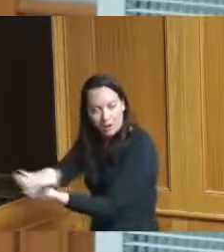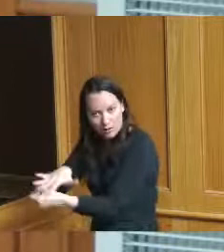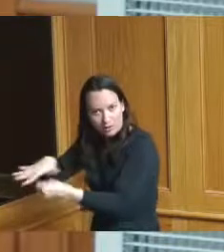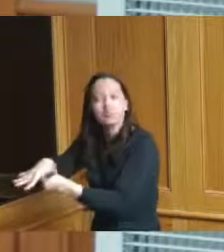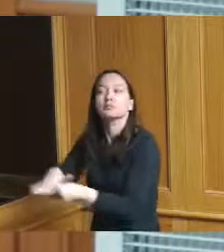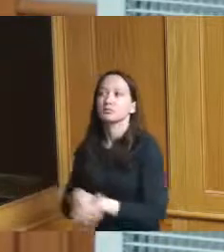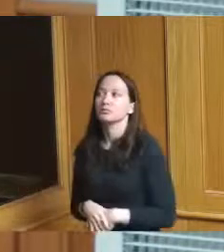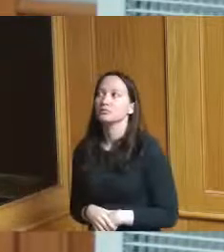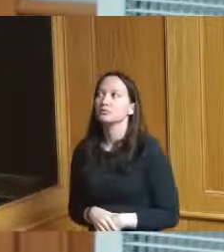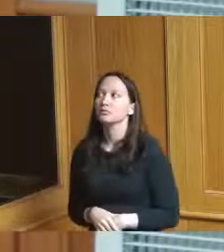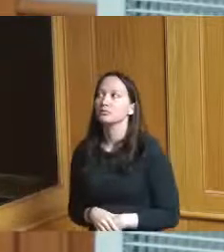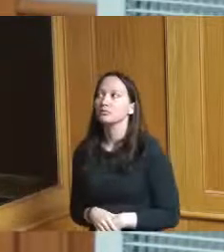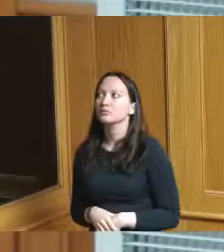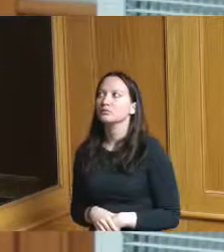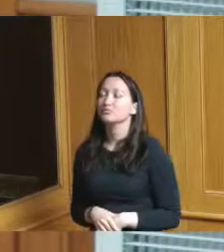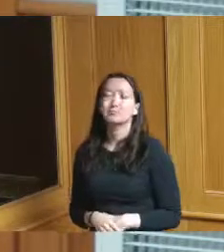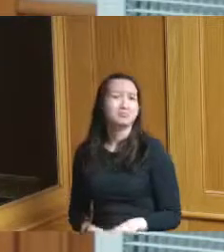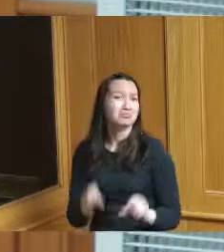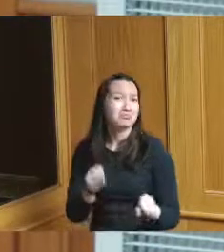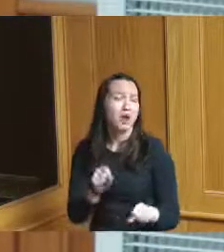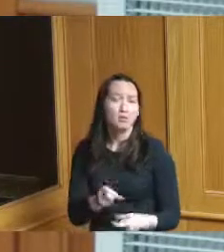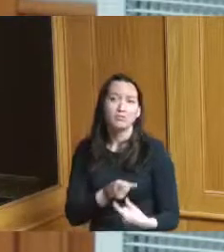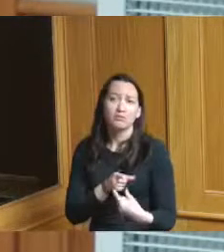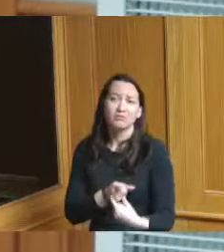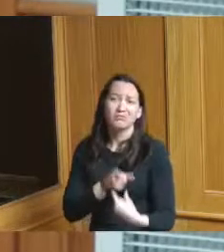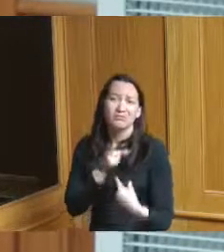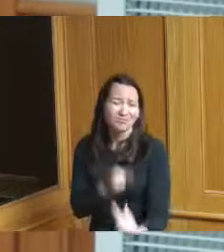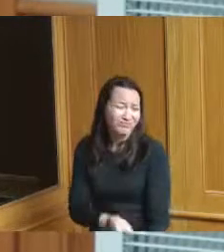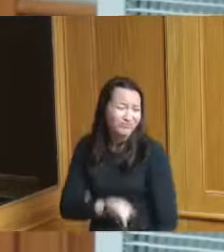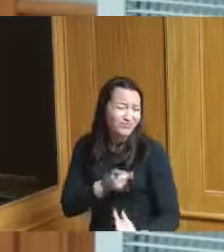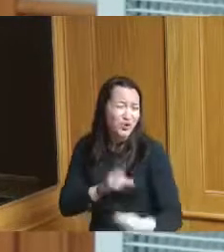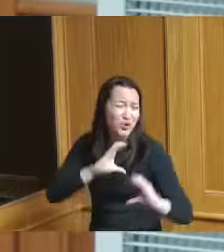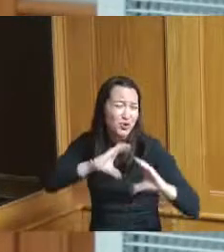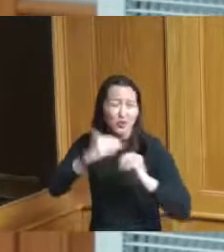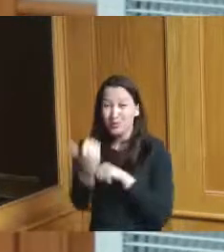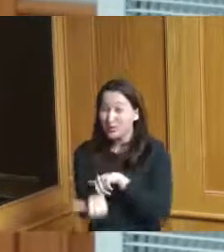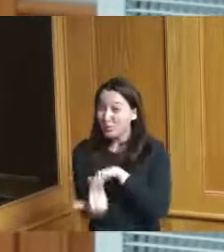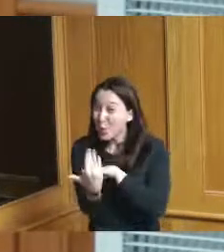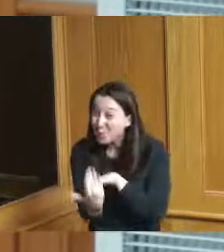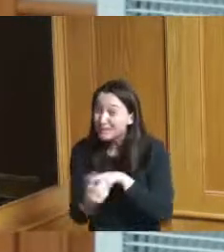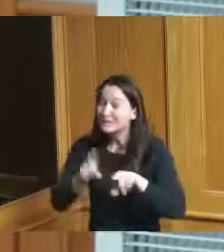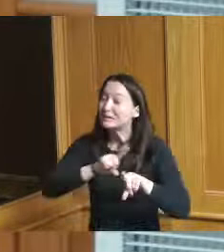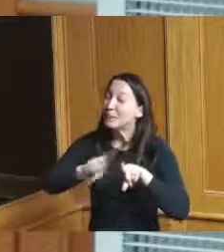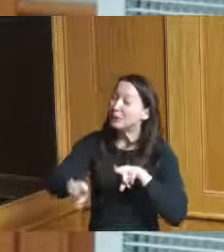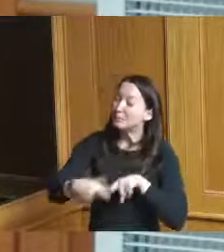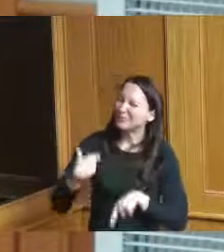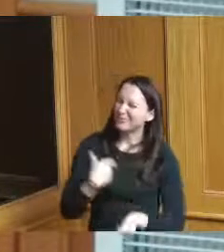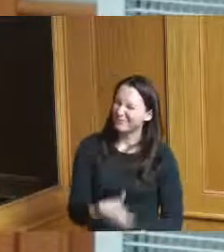and that's probably a harder communication strategy but it's what we need to do and in